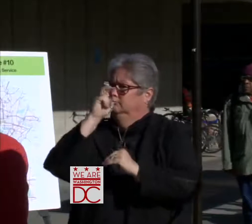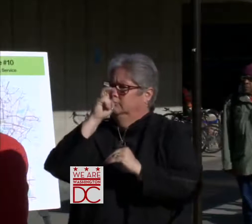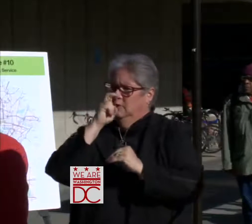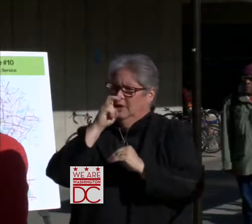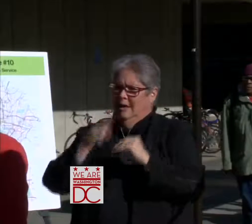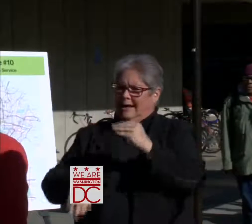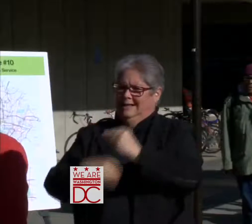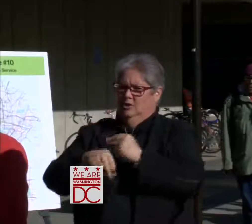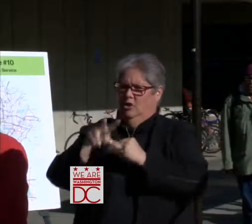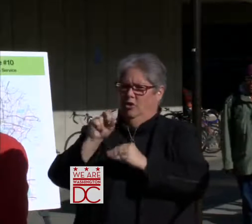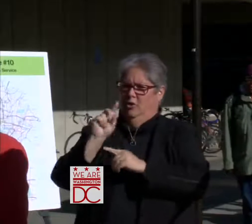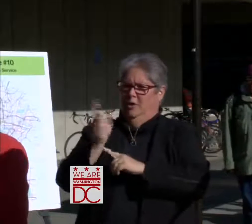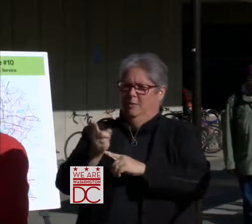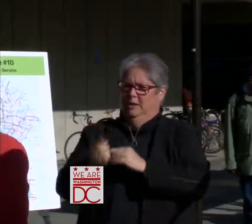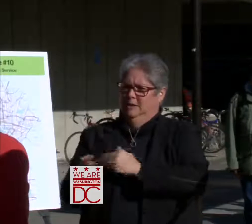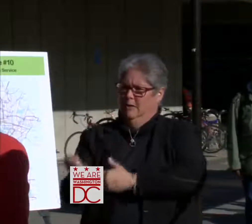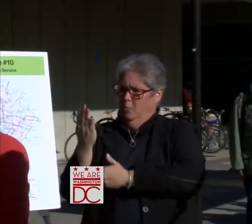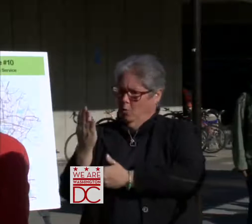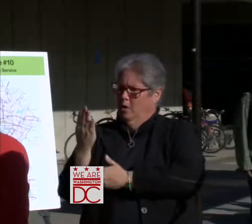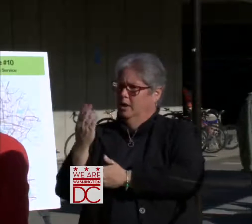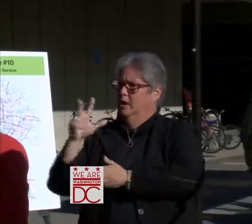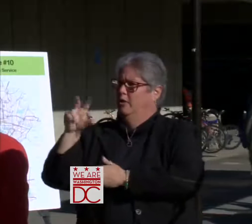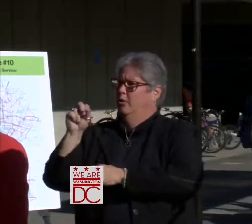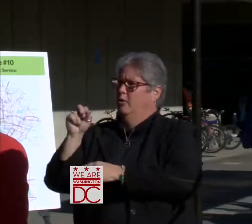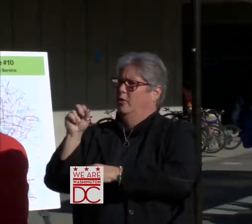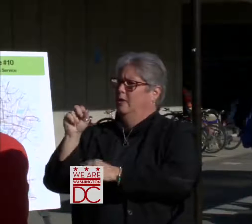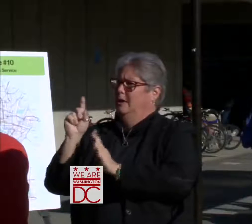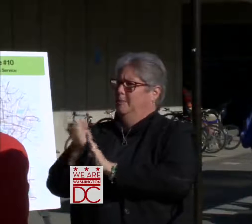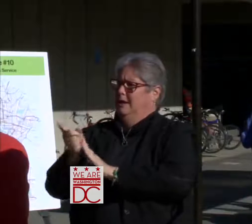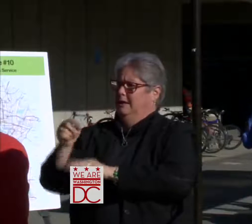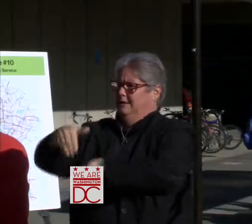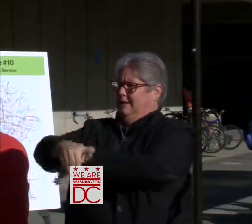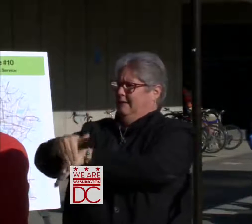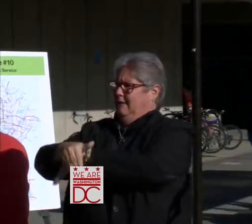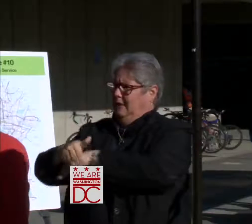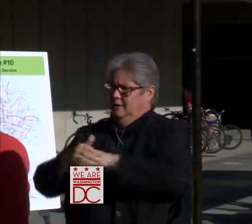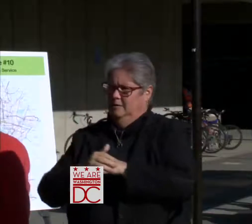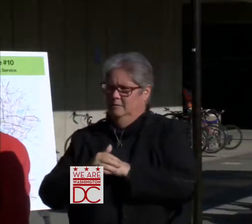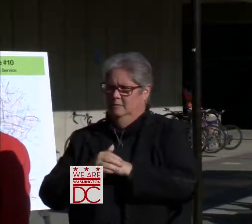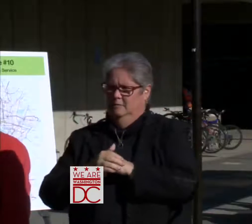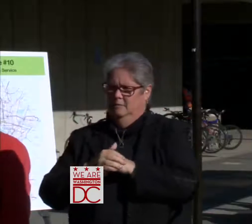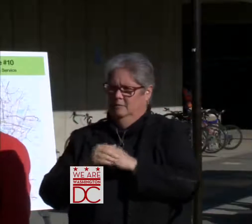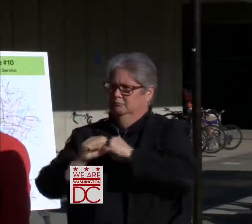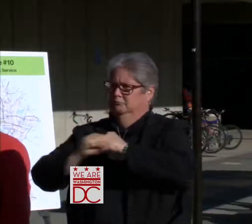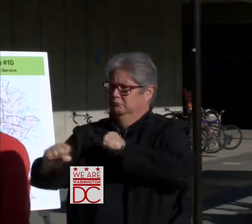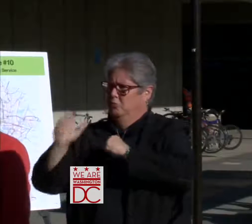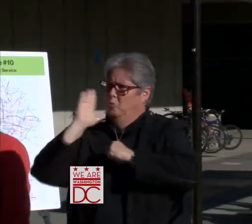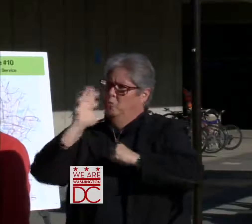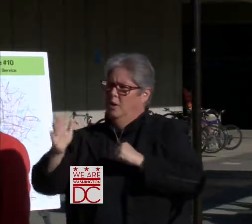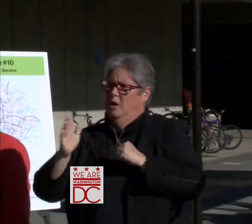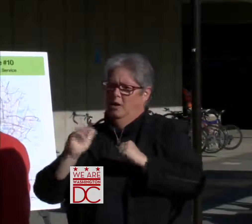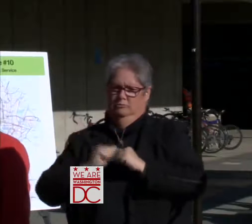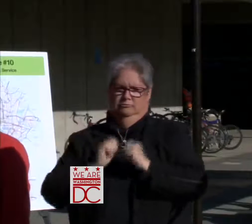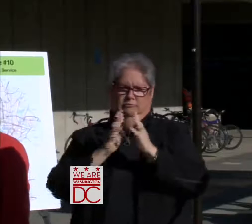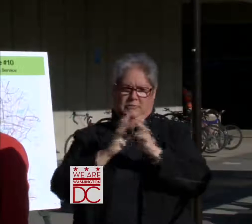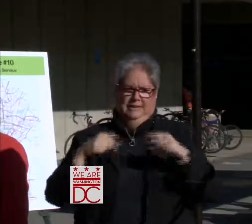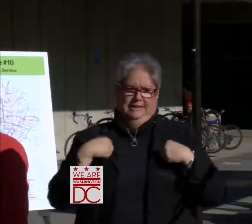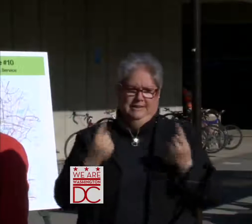MINUTES DURING THE MORNING COMMUTE AND 30 MINUTES DURING THE EVENING COMMUTE. THAT'S BEEN IN PLACE SINCE THE BEGINNING OF THE SAFETRACK